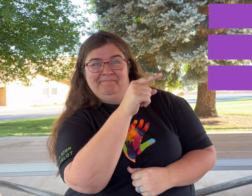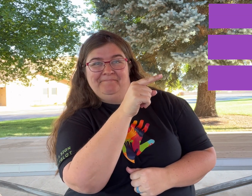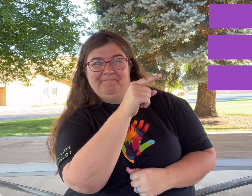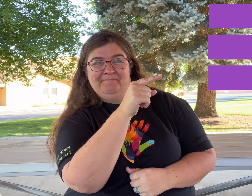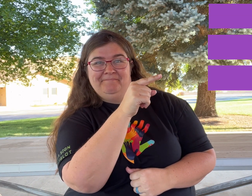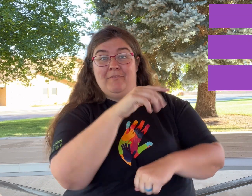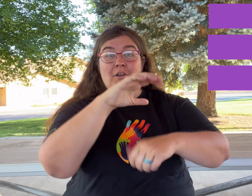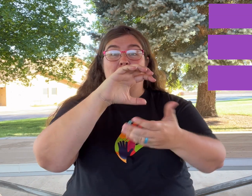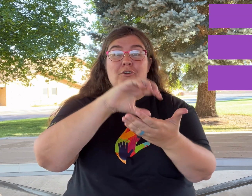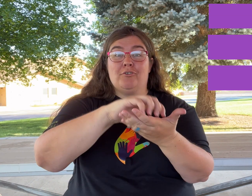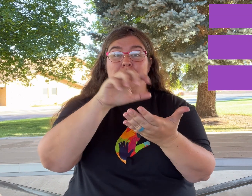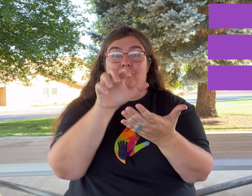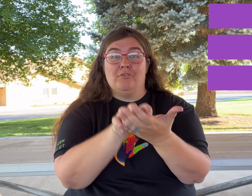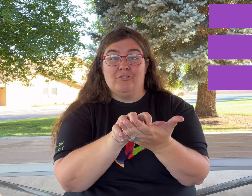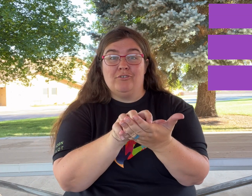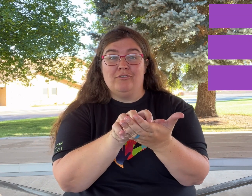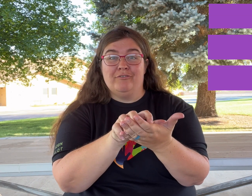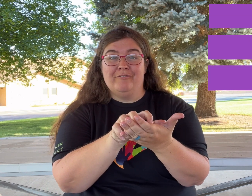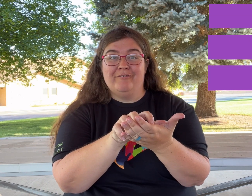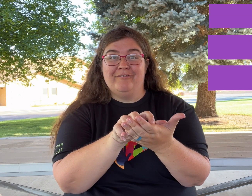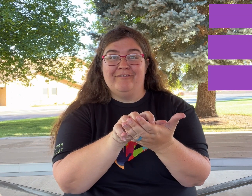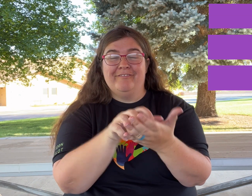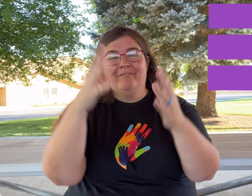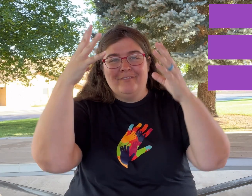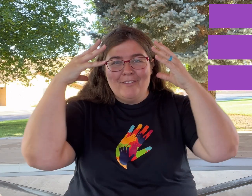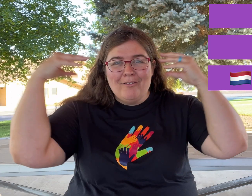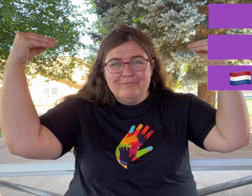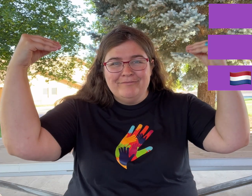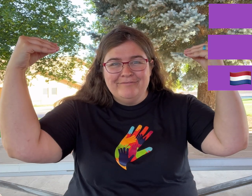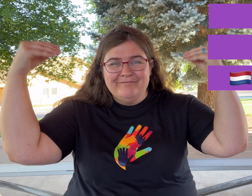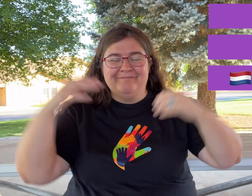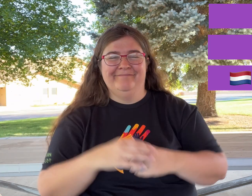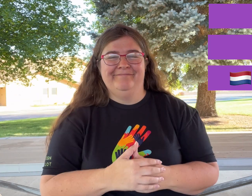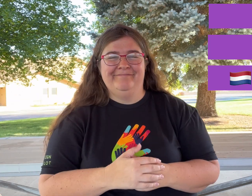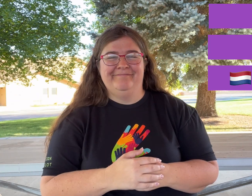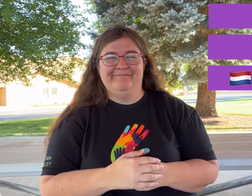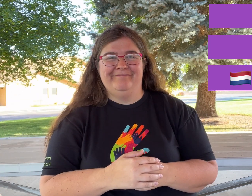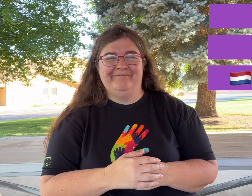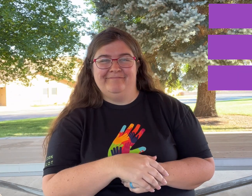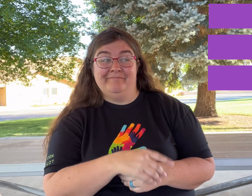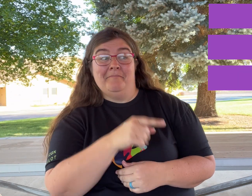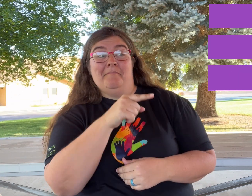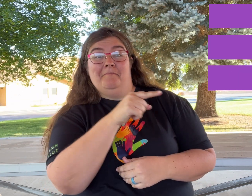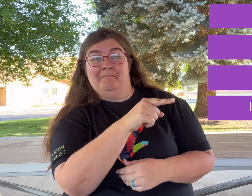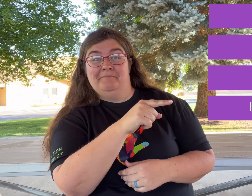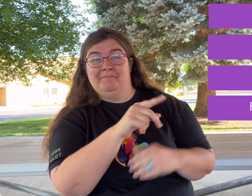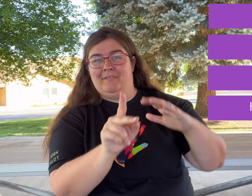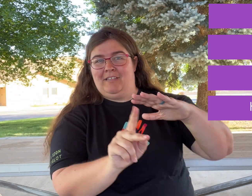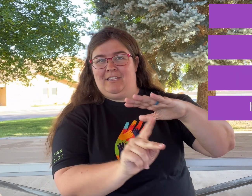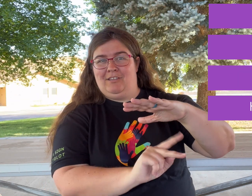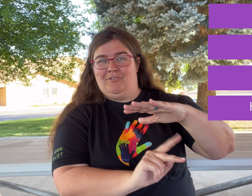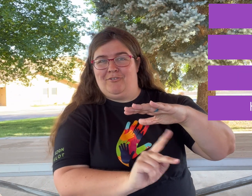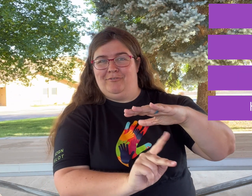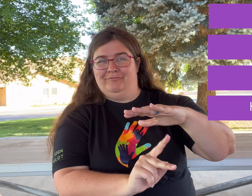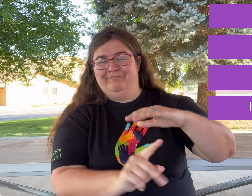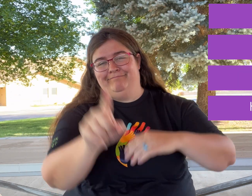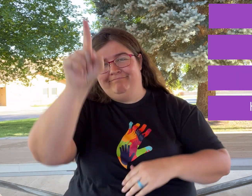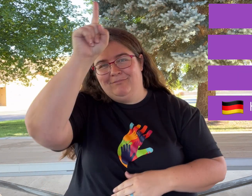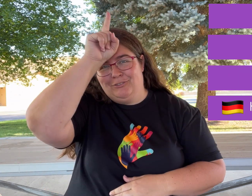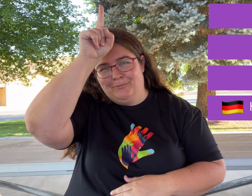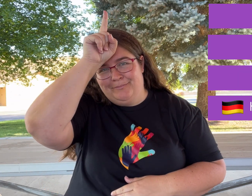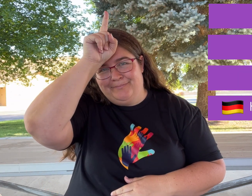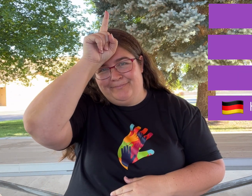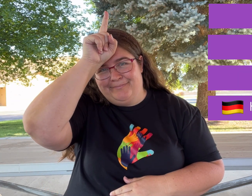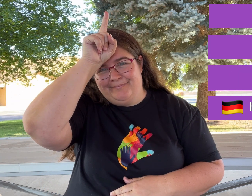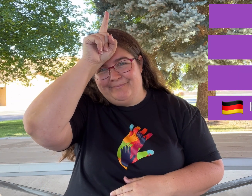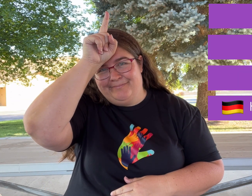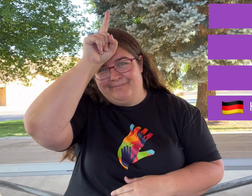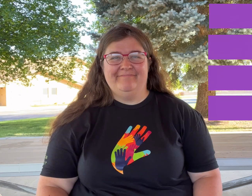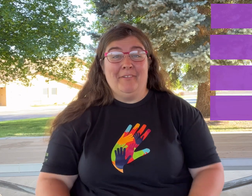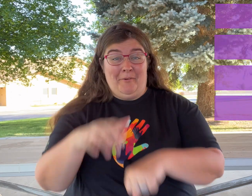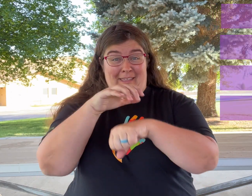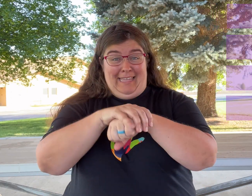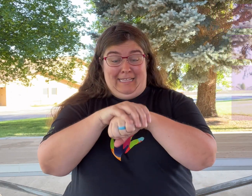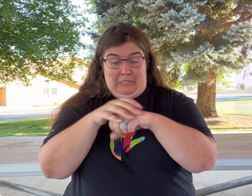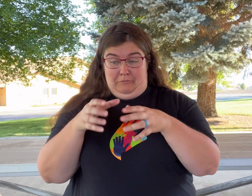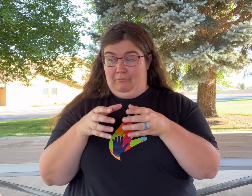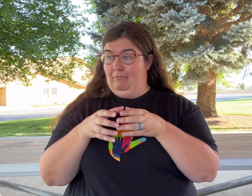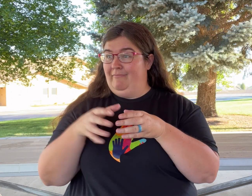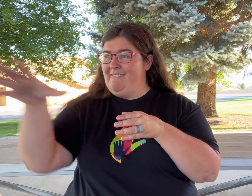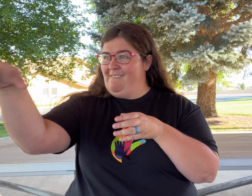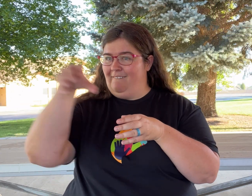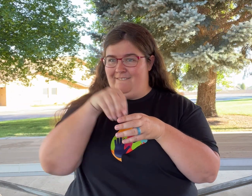Cookie is from Holland and kindergarten is from Germany. So, English is really like a